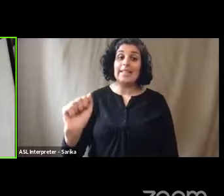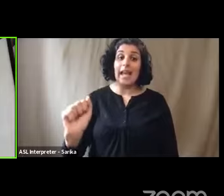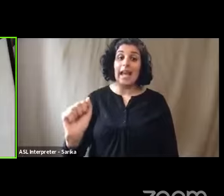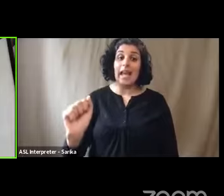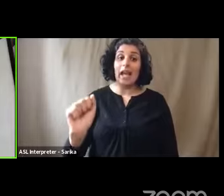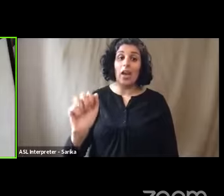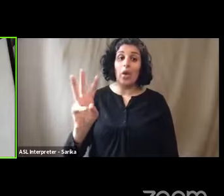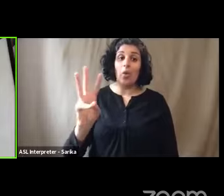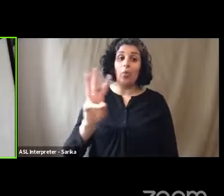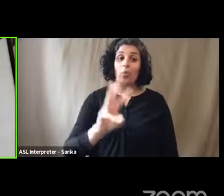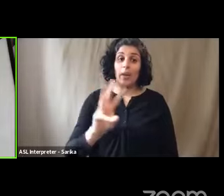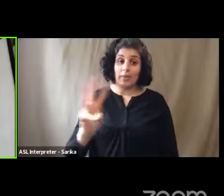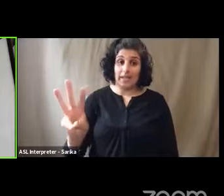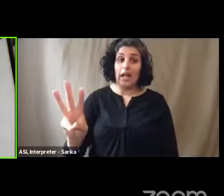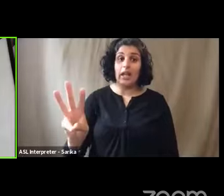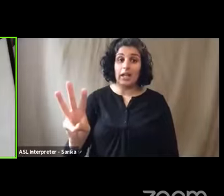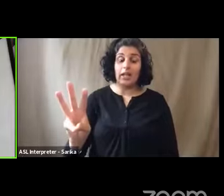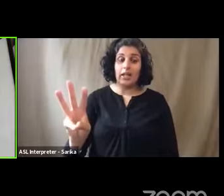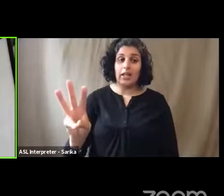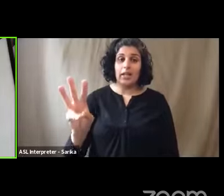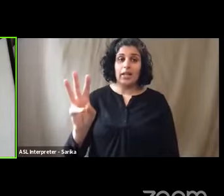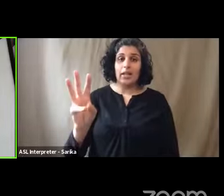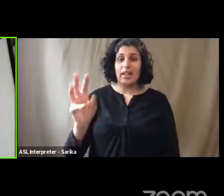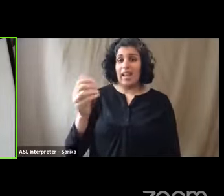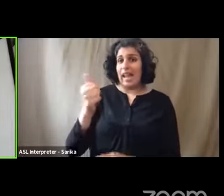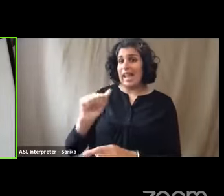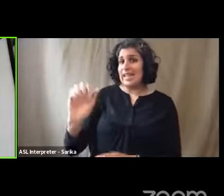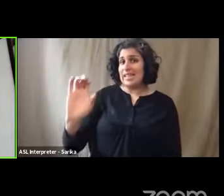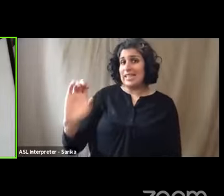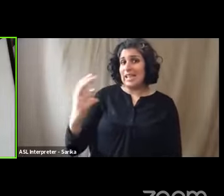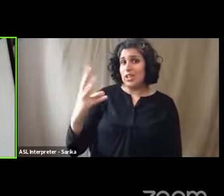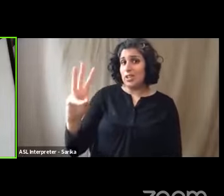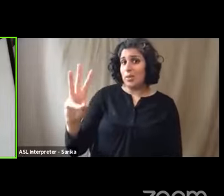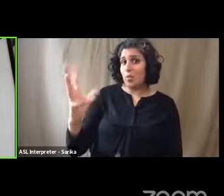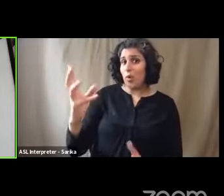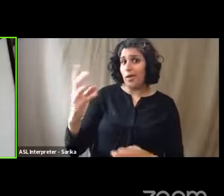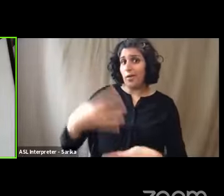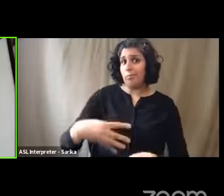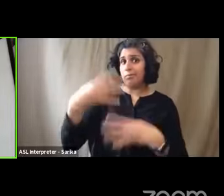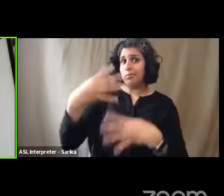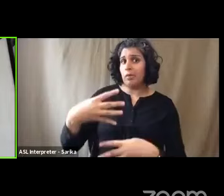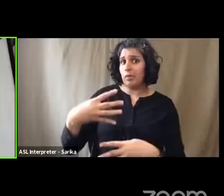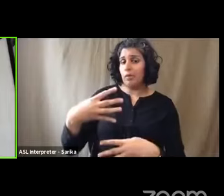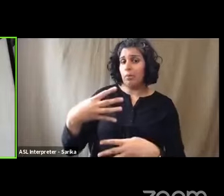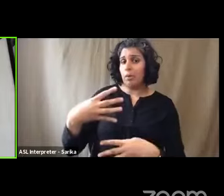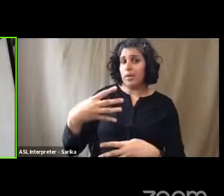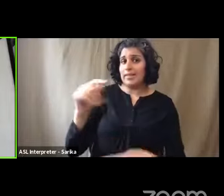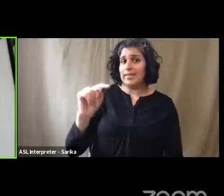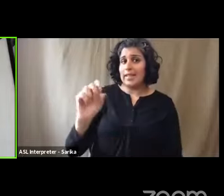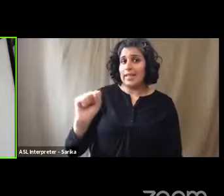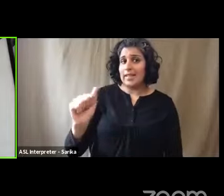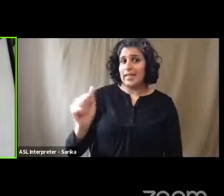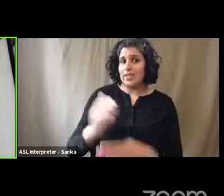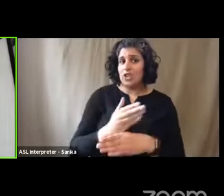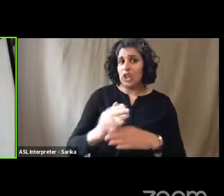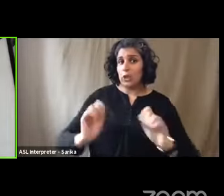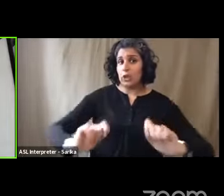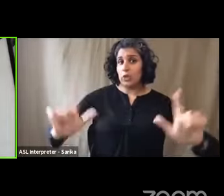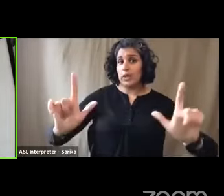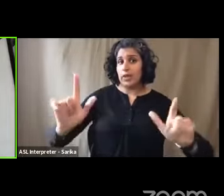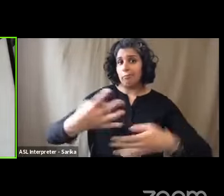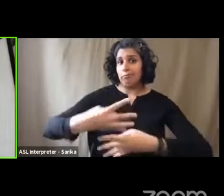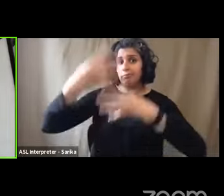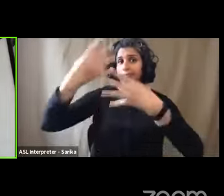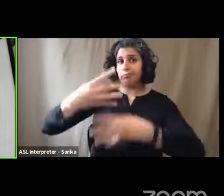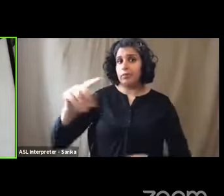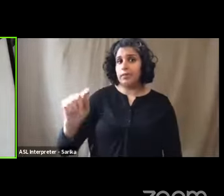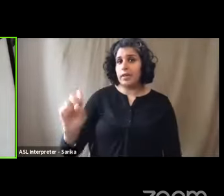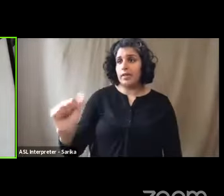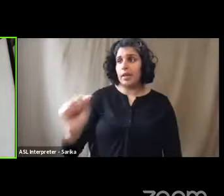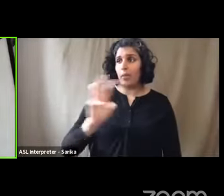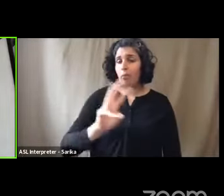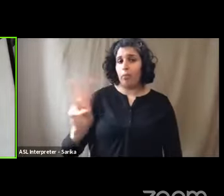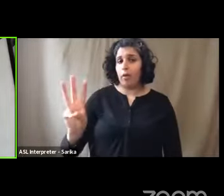If any of the CHWs want to pull up, share their screen and pull that up or pull up other places.